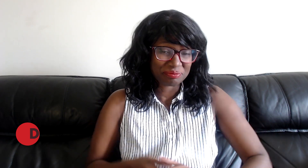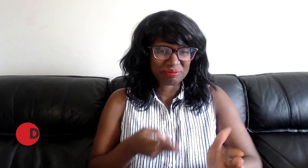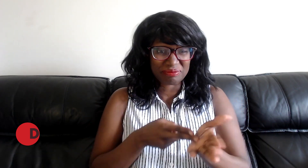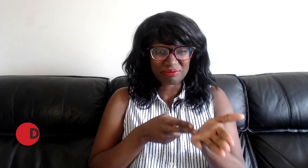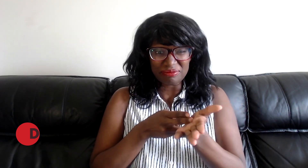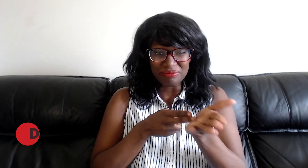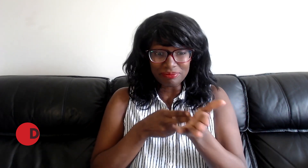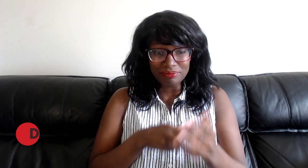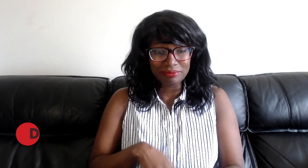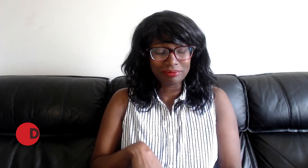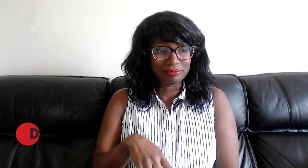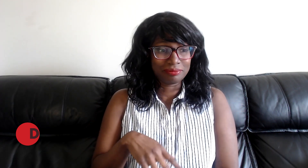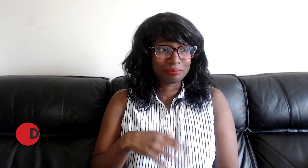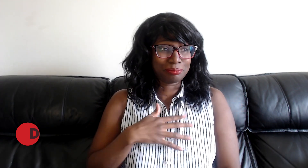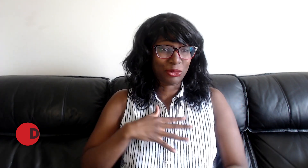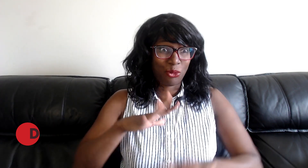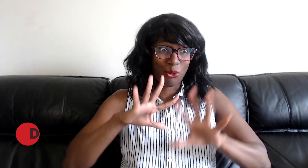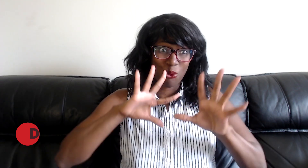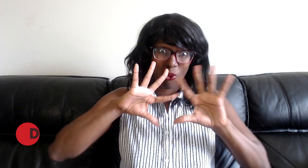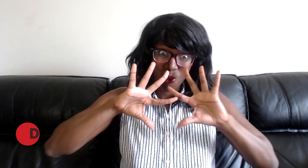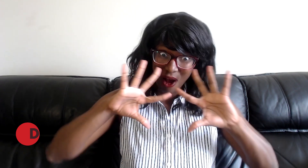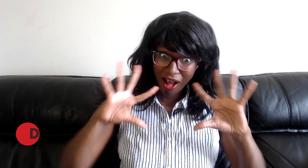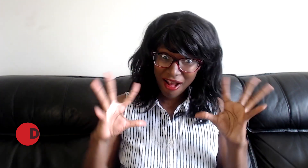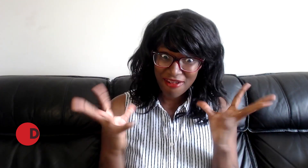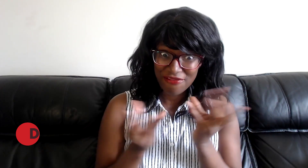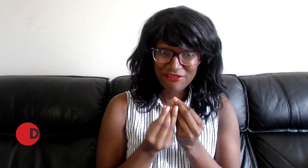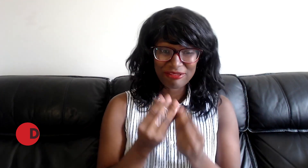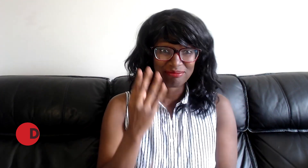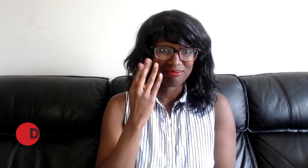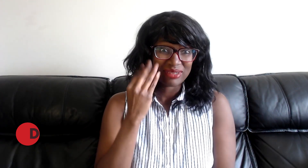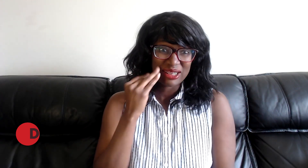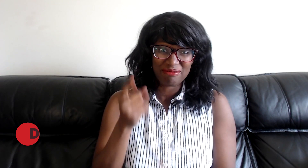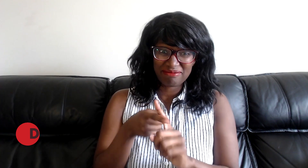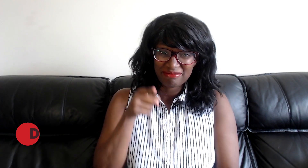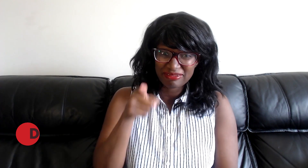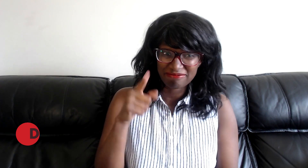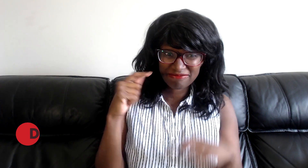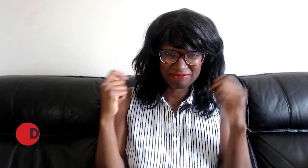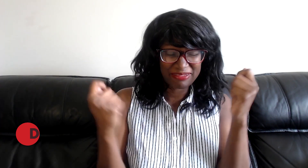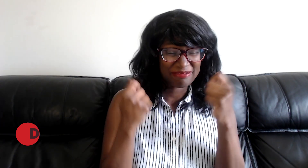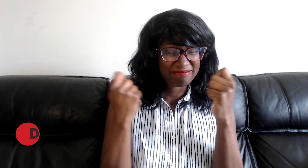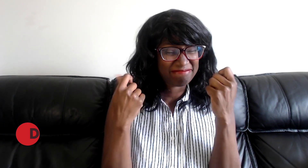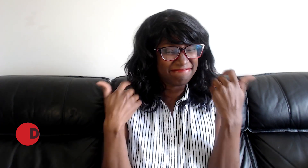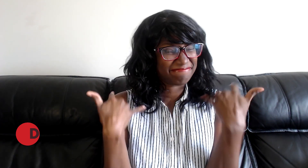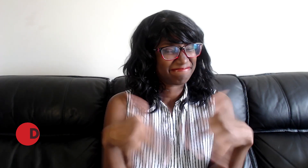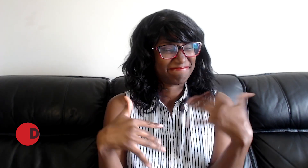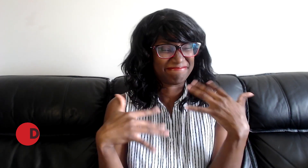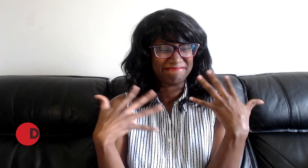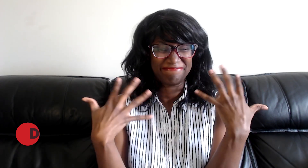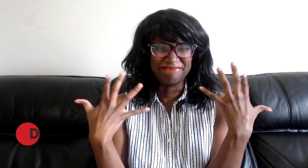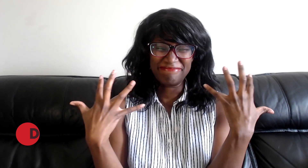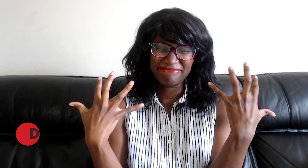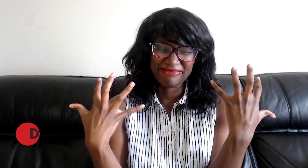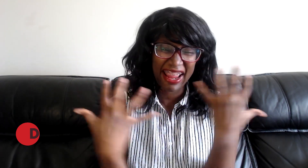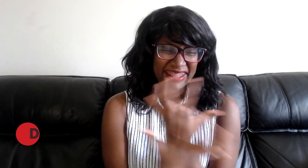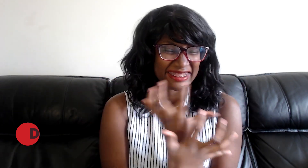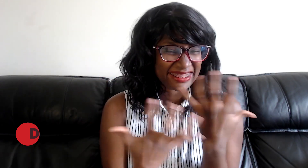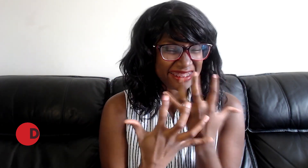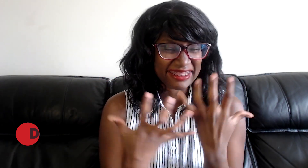Honestly, my overall experience at the Festival was just amazing